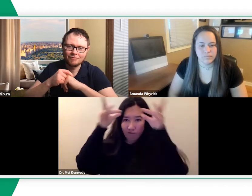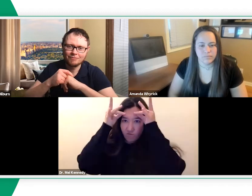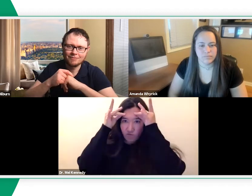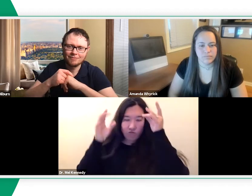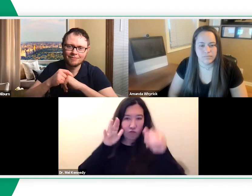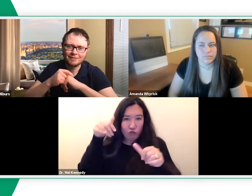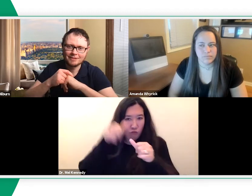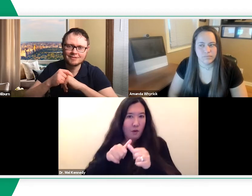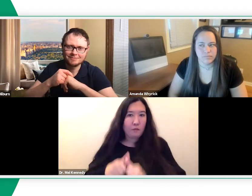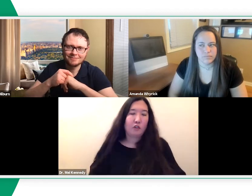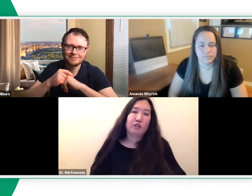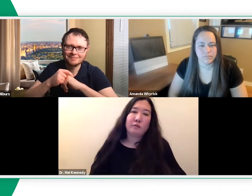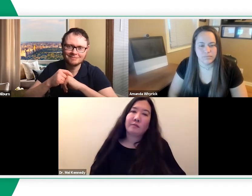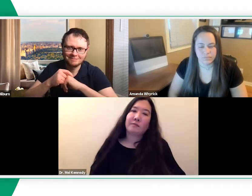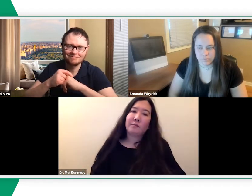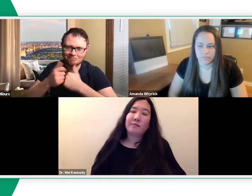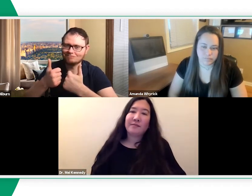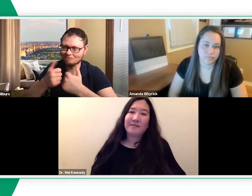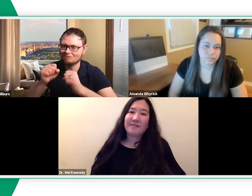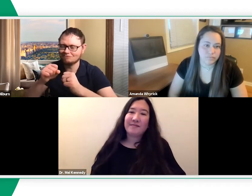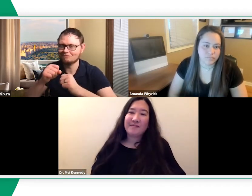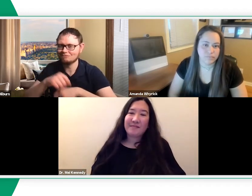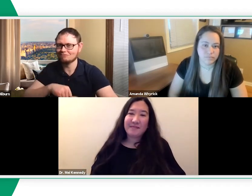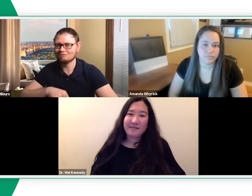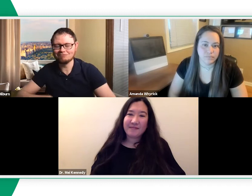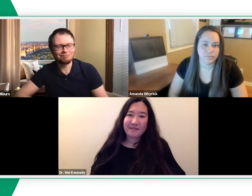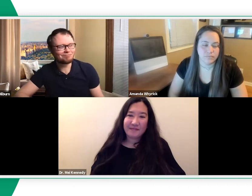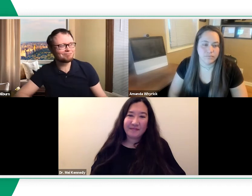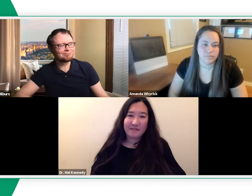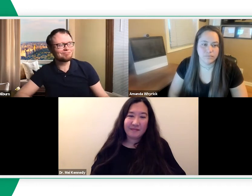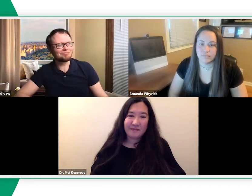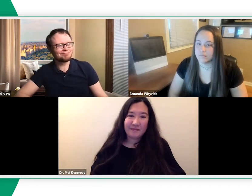think that the content will stick. And it's something that they will all remember.